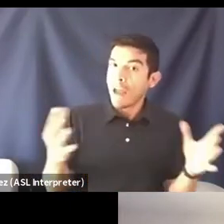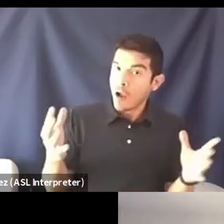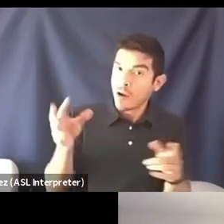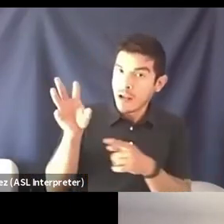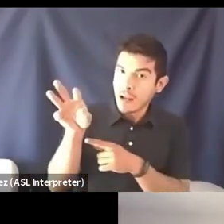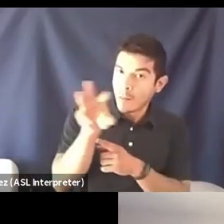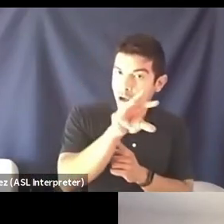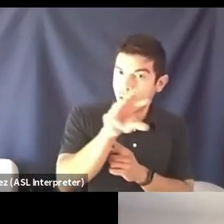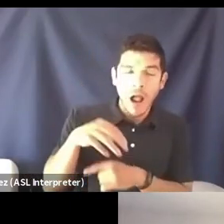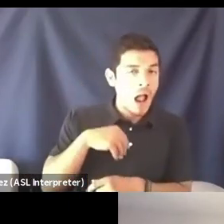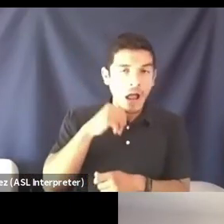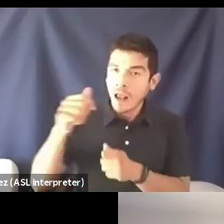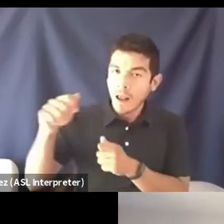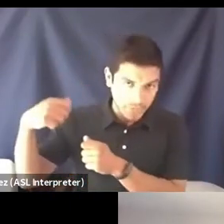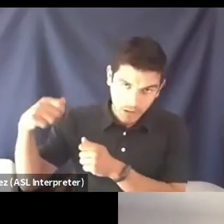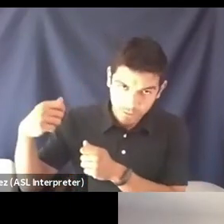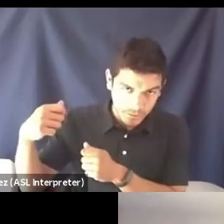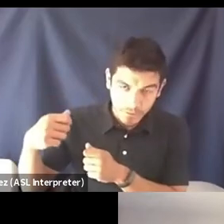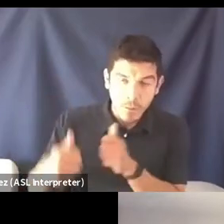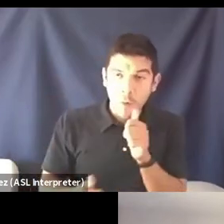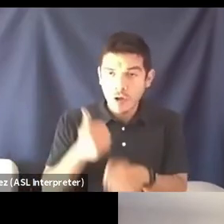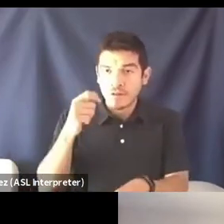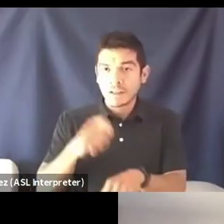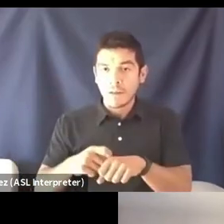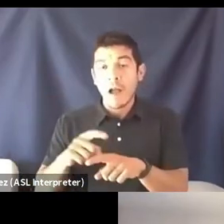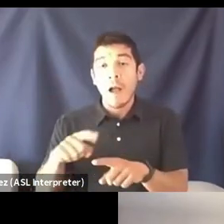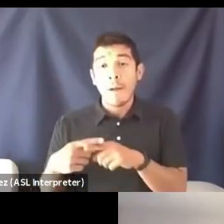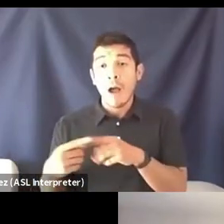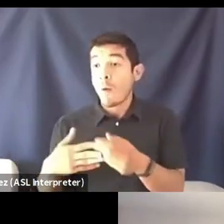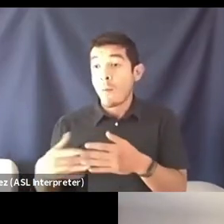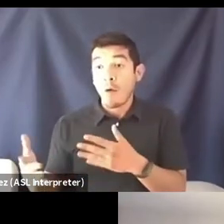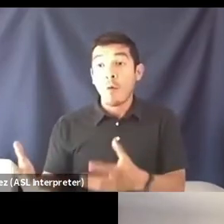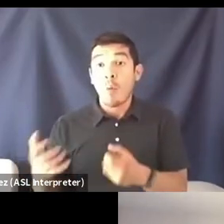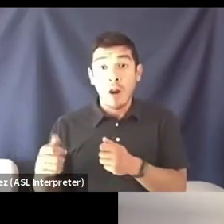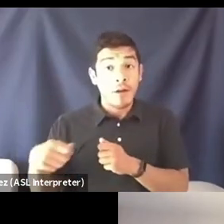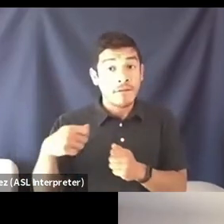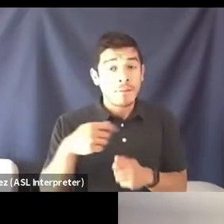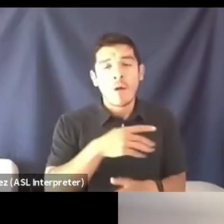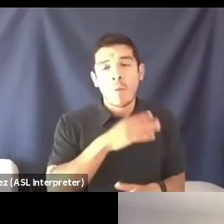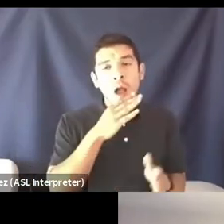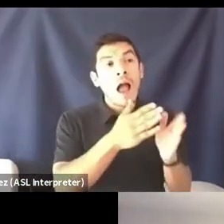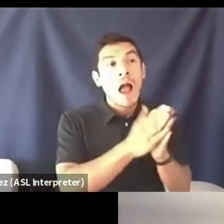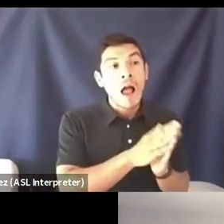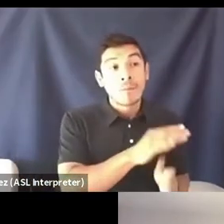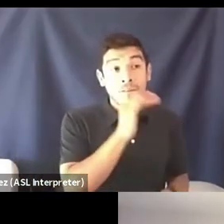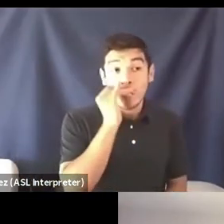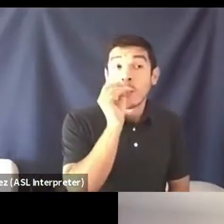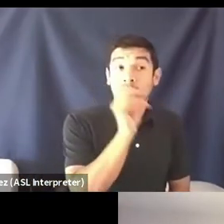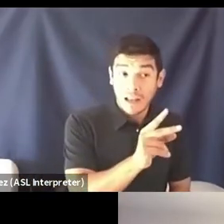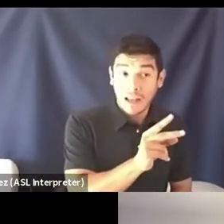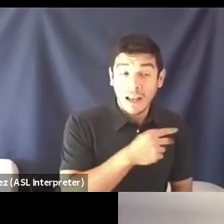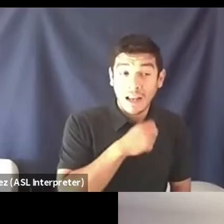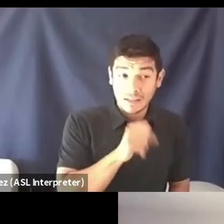We were not filming, most of the time. But whenever we wanted to film we would ask them whether it's okay to film right now. Maybe 10 minutes